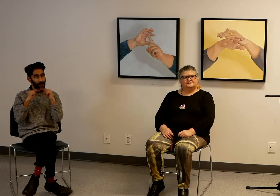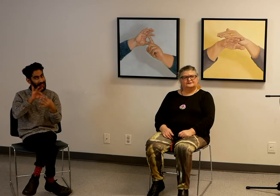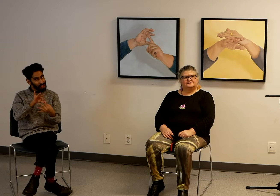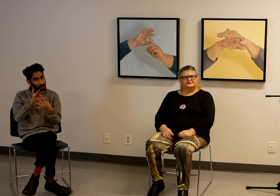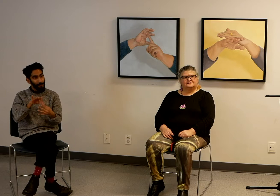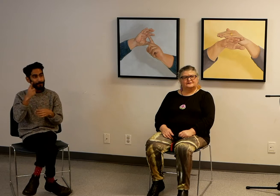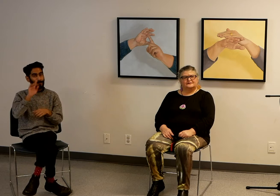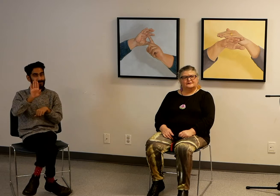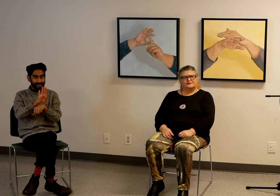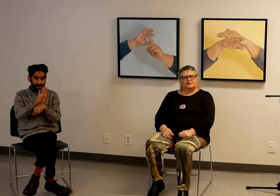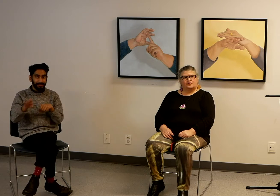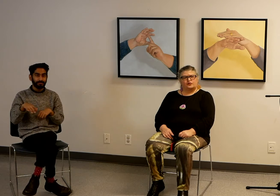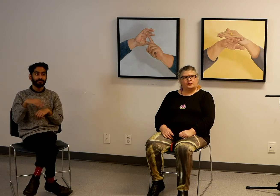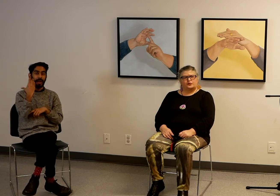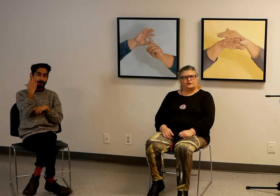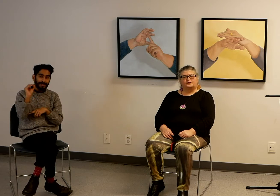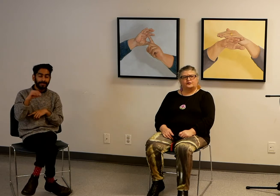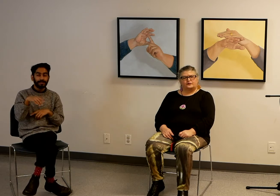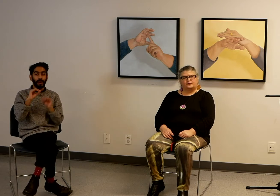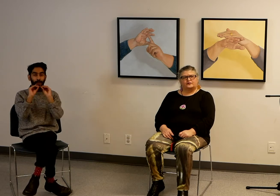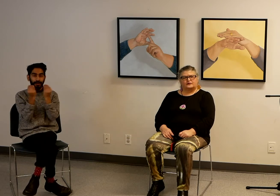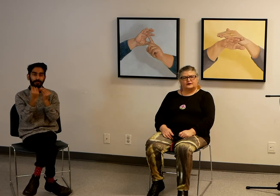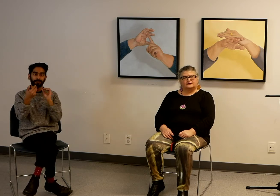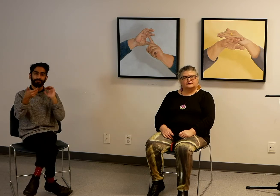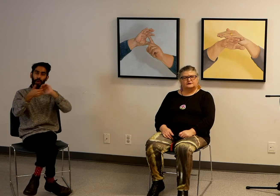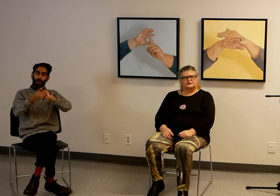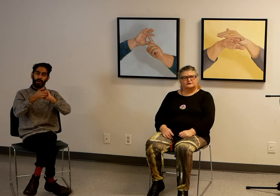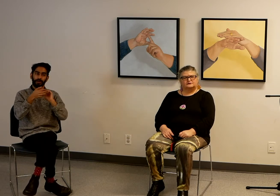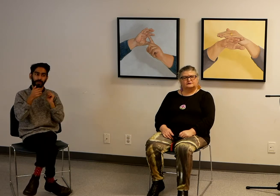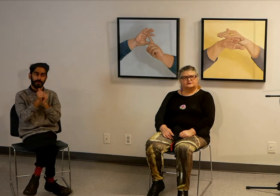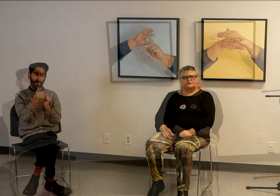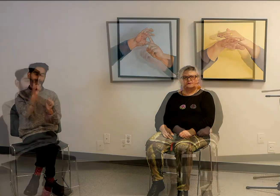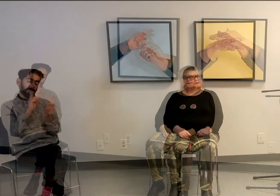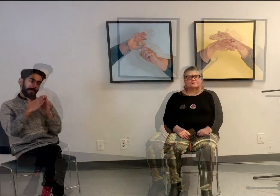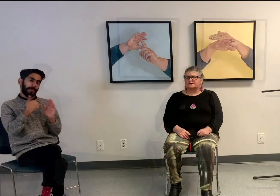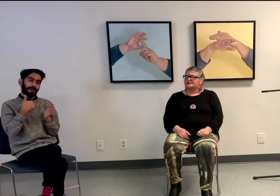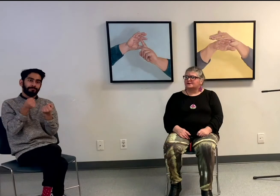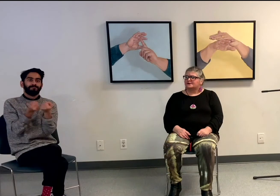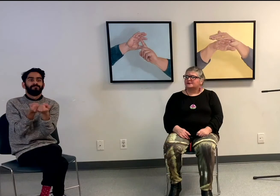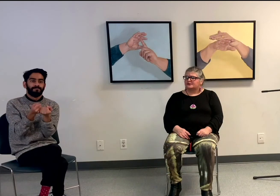So it's, it's really about building relationships in any kind of business or company or collaboration that you want to do.